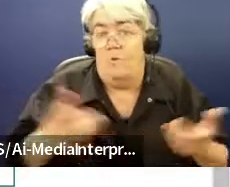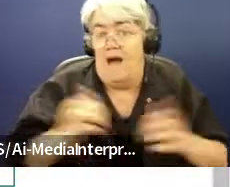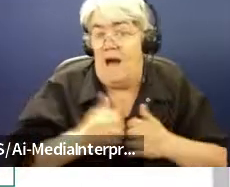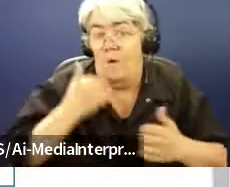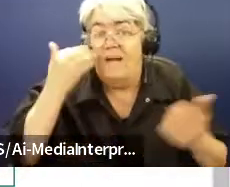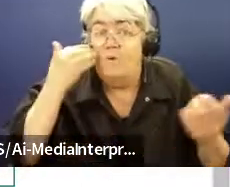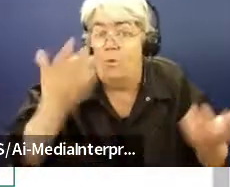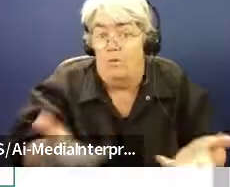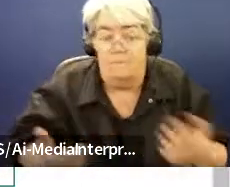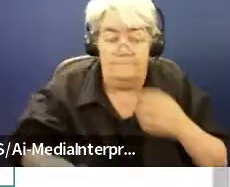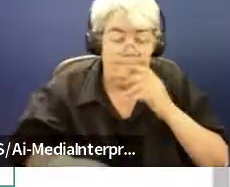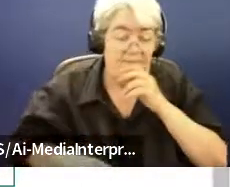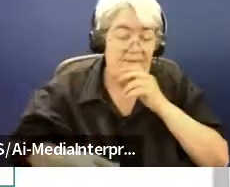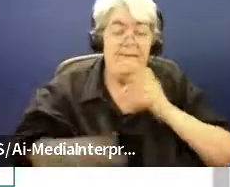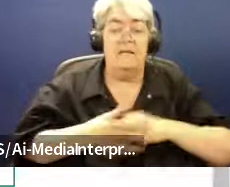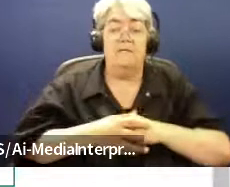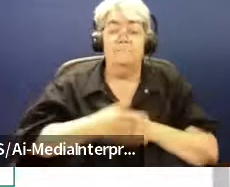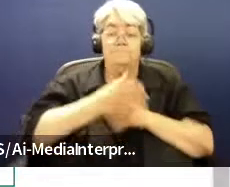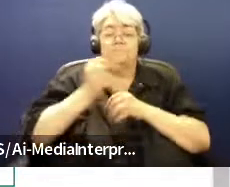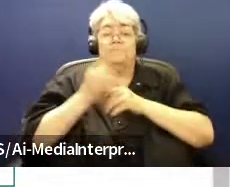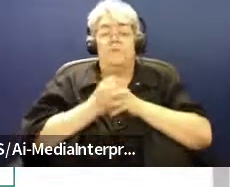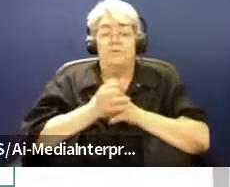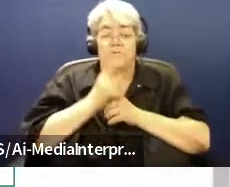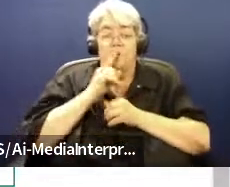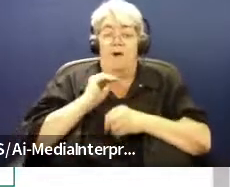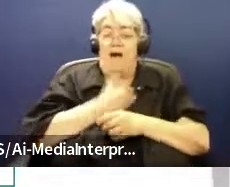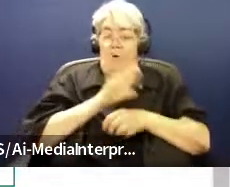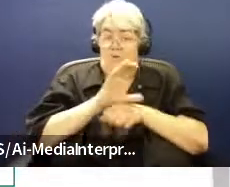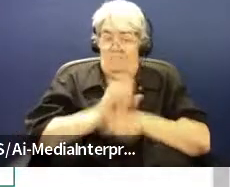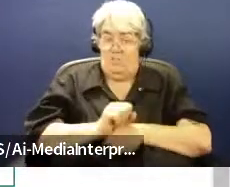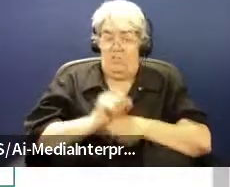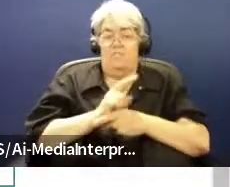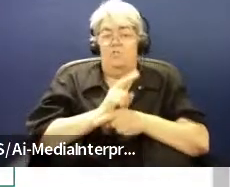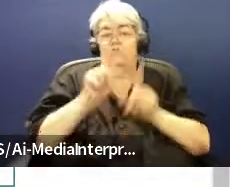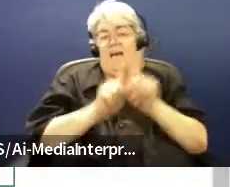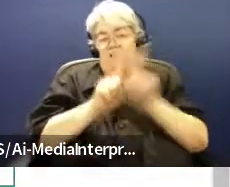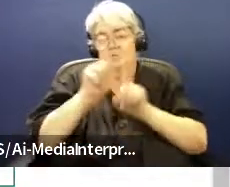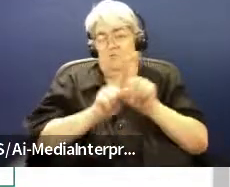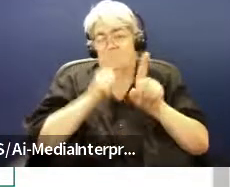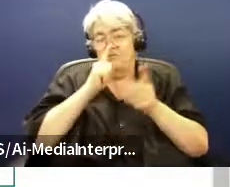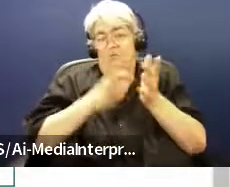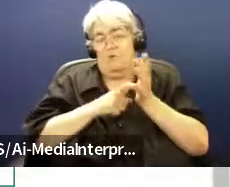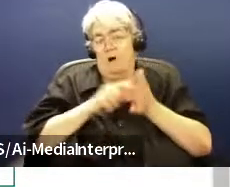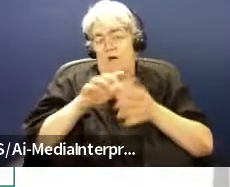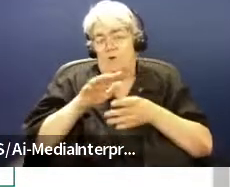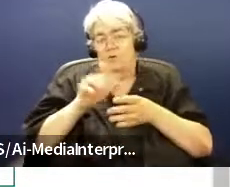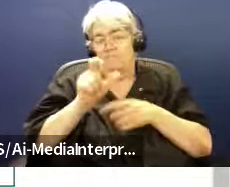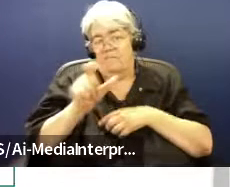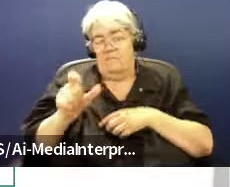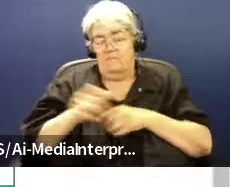for someone who is colorblind, for someone using a screen reader, the red text is indistinguishable from any other colored text